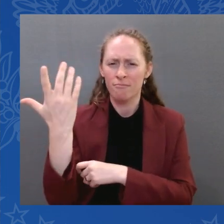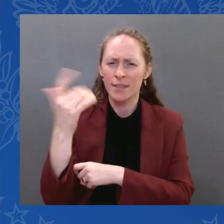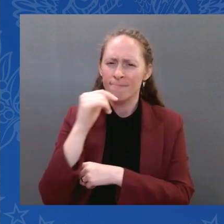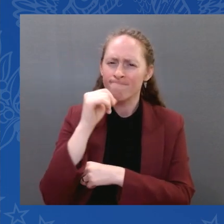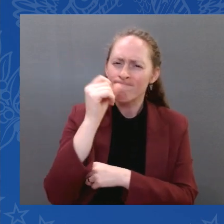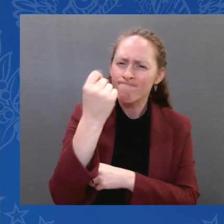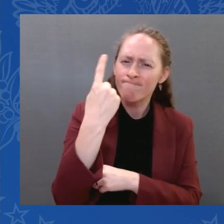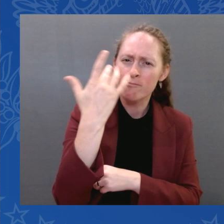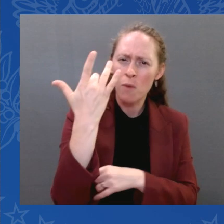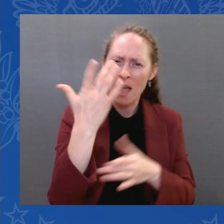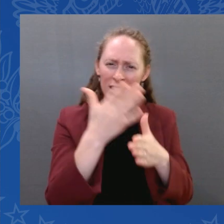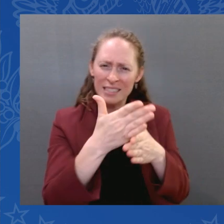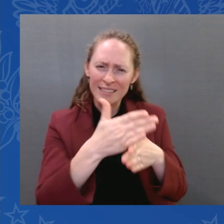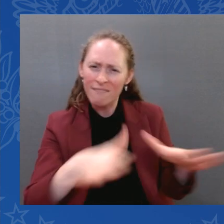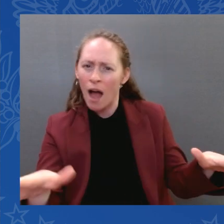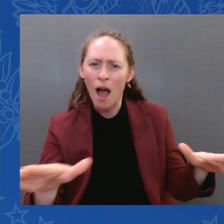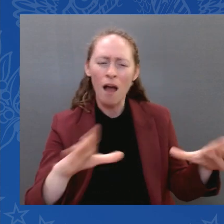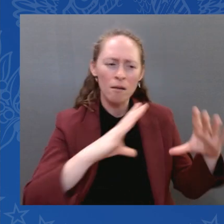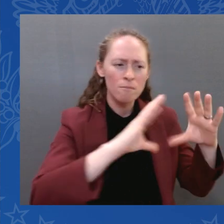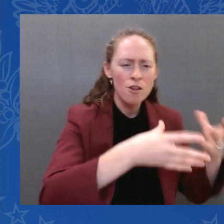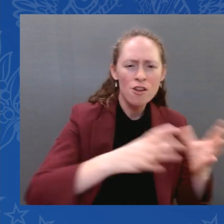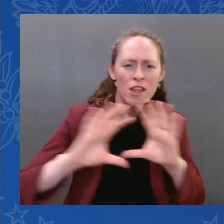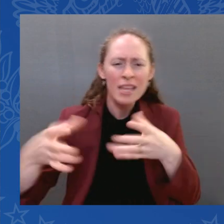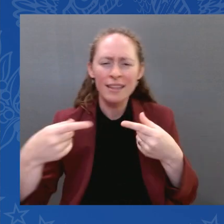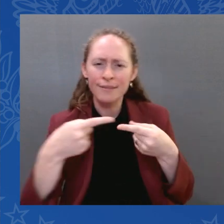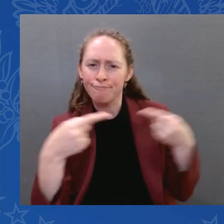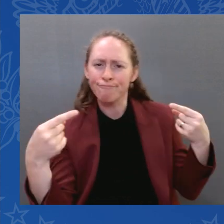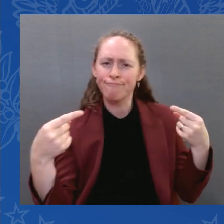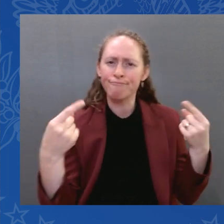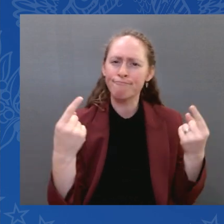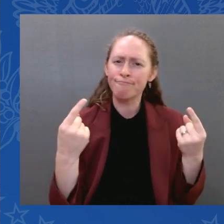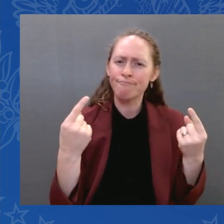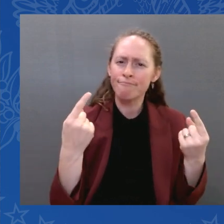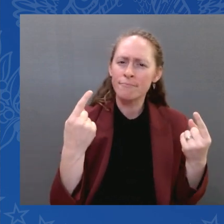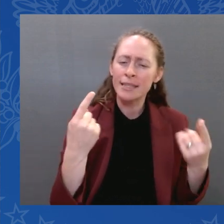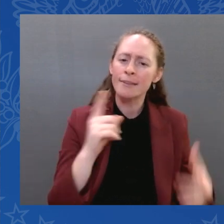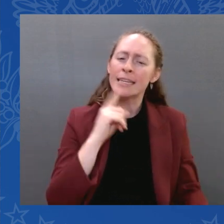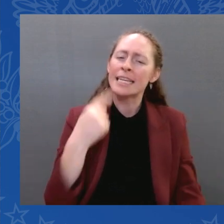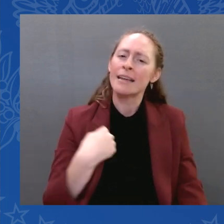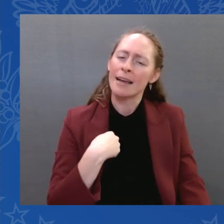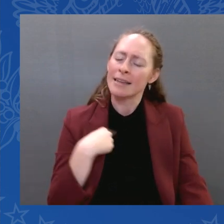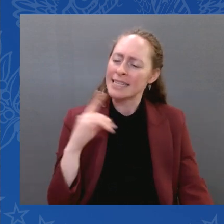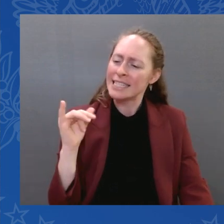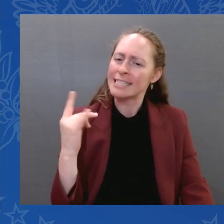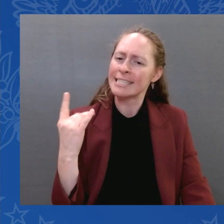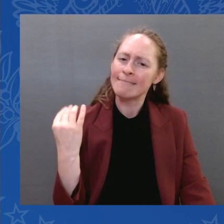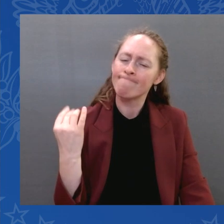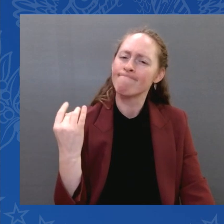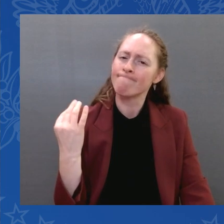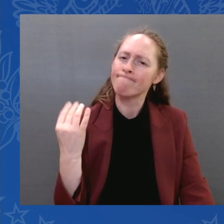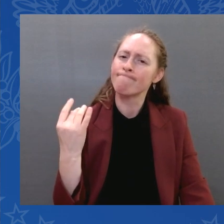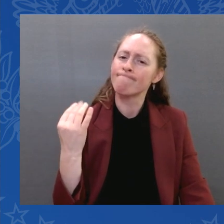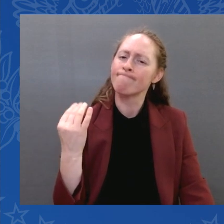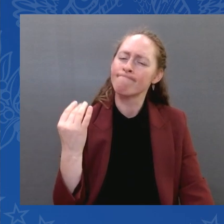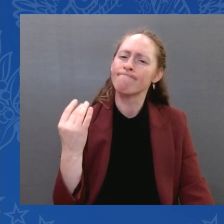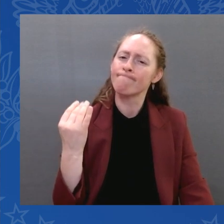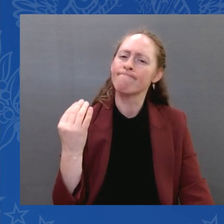who are new members of the House and Senate coming in. And my job, which I was happy to fulfill as Vice President,